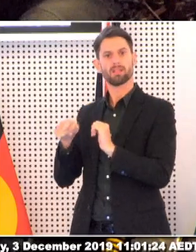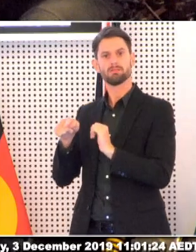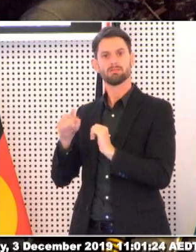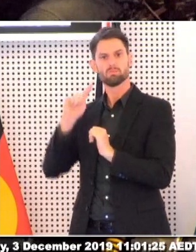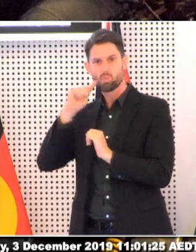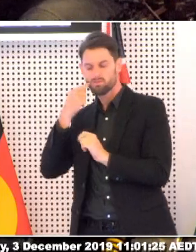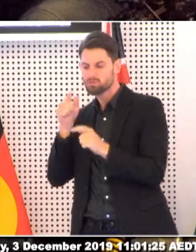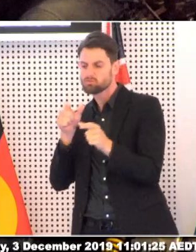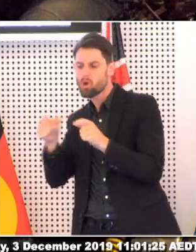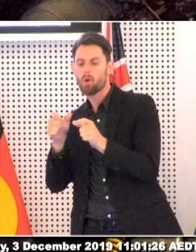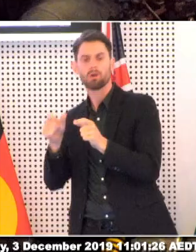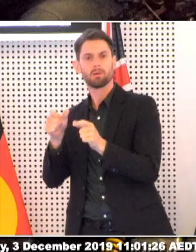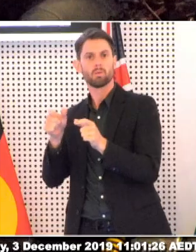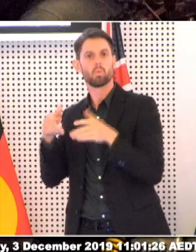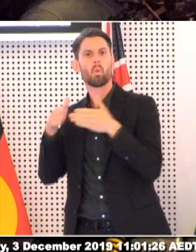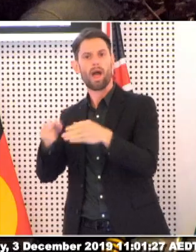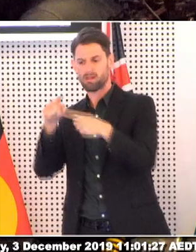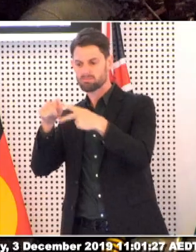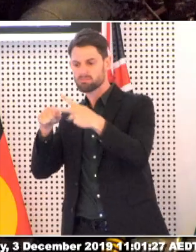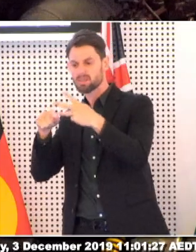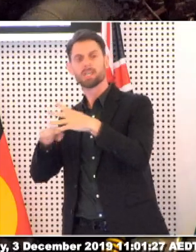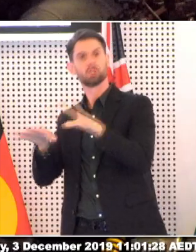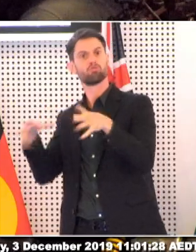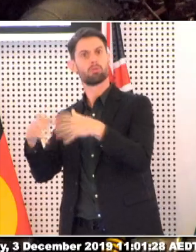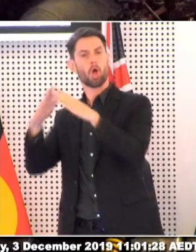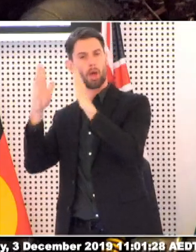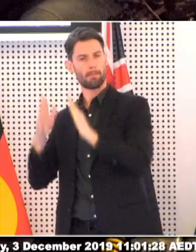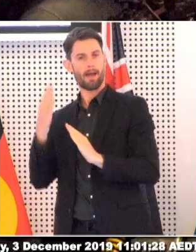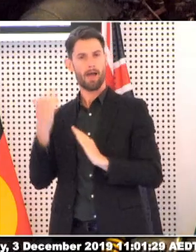So can you tell us a little bit more about this area of your research?